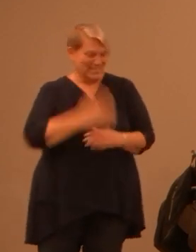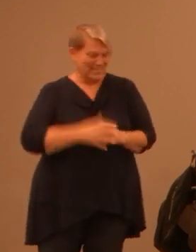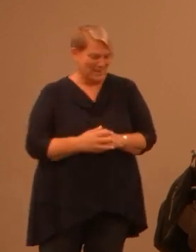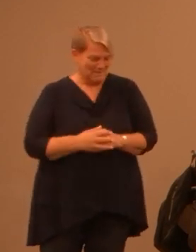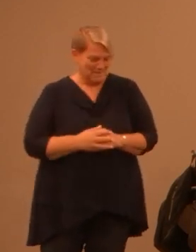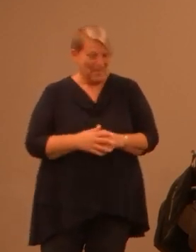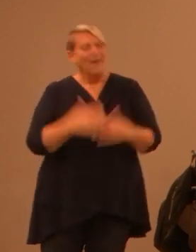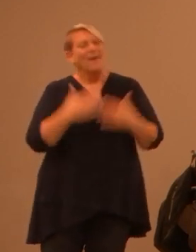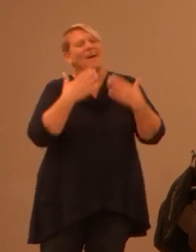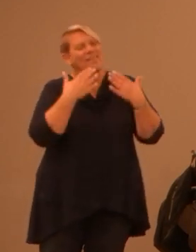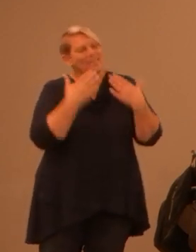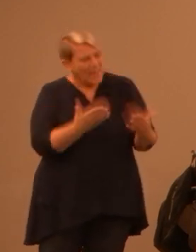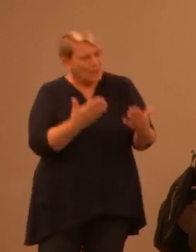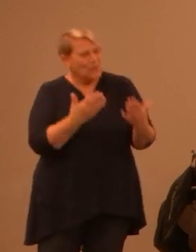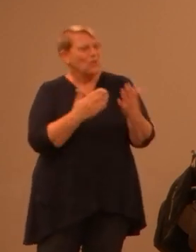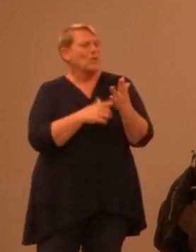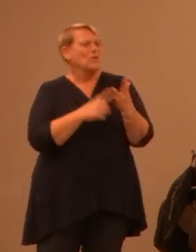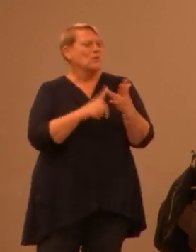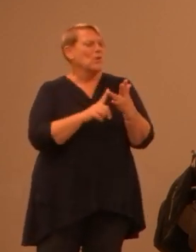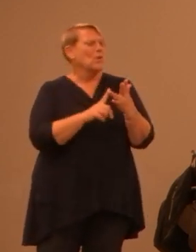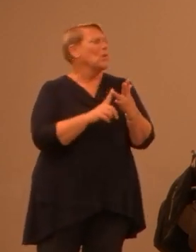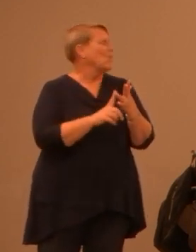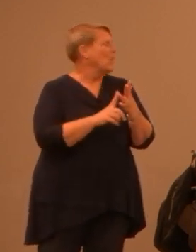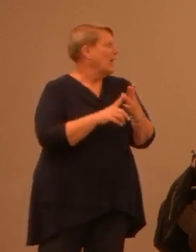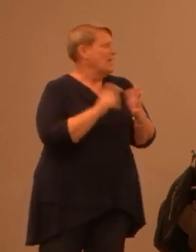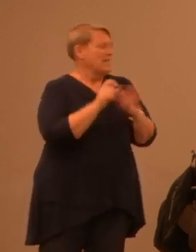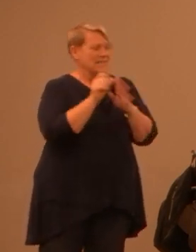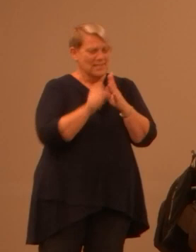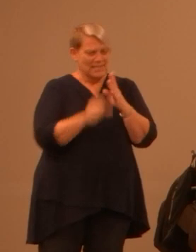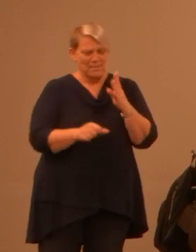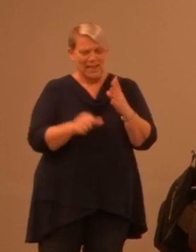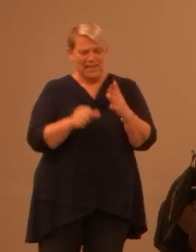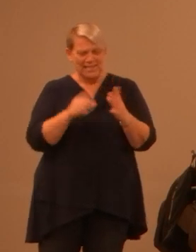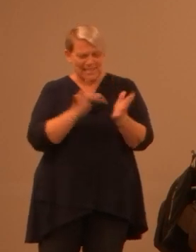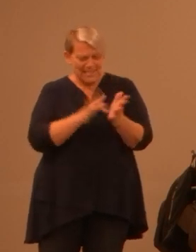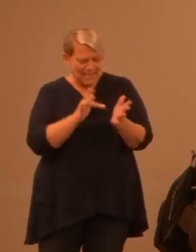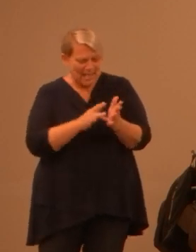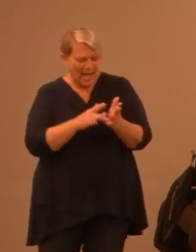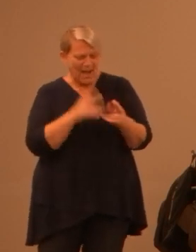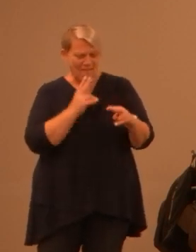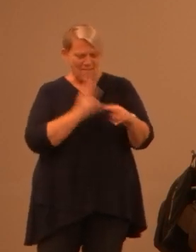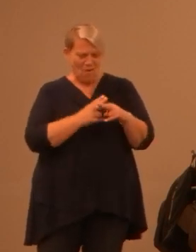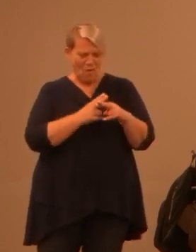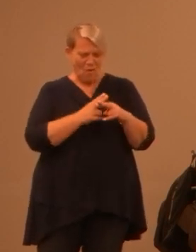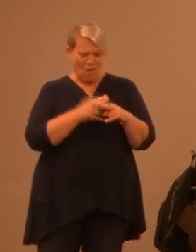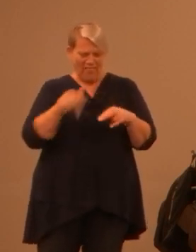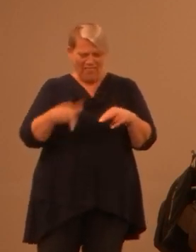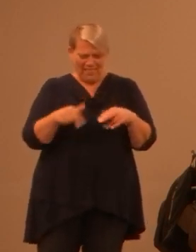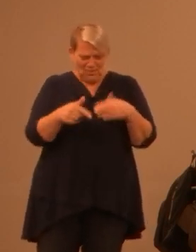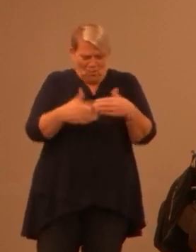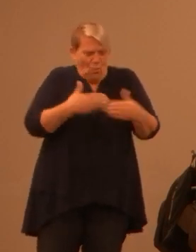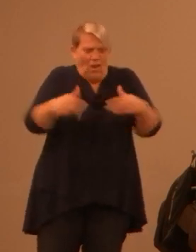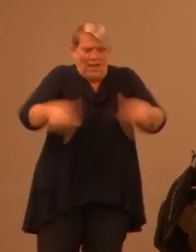Thank you to the accessibility centre for organising this event, our project